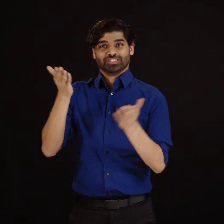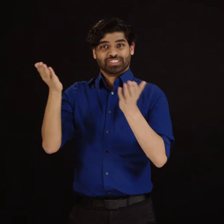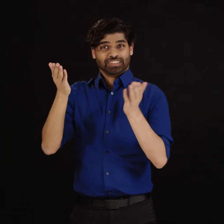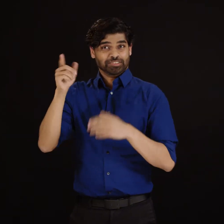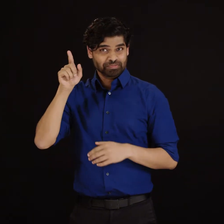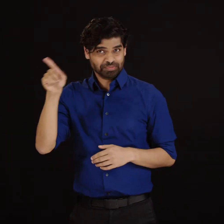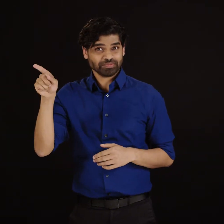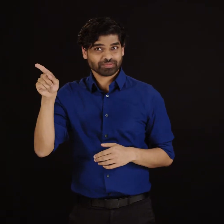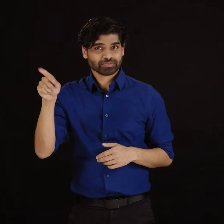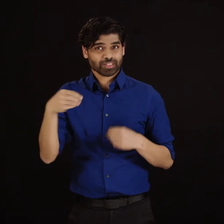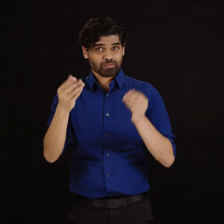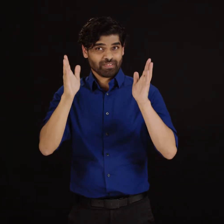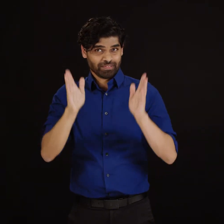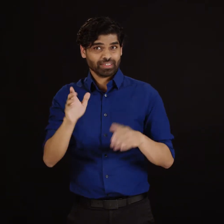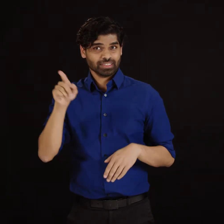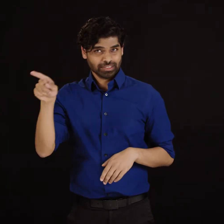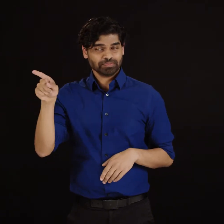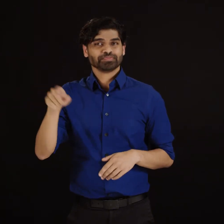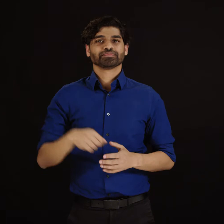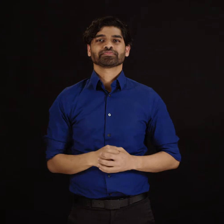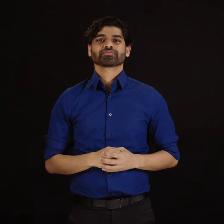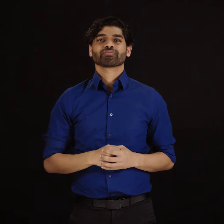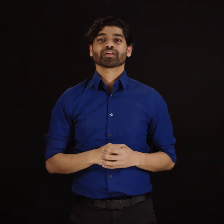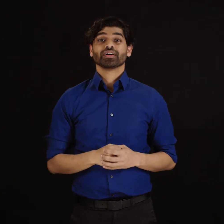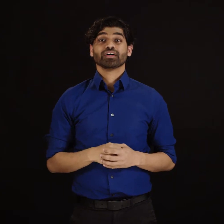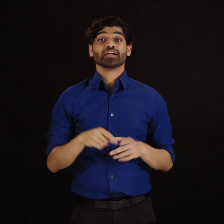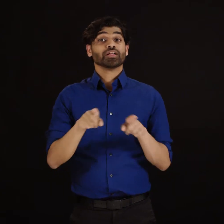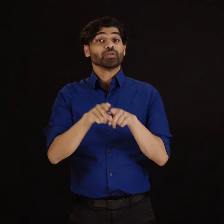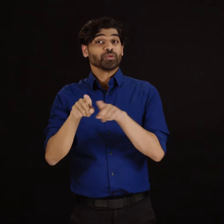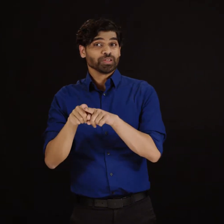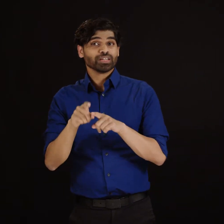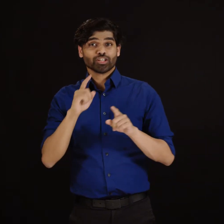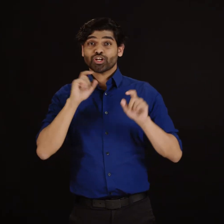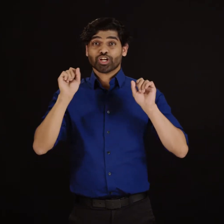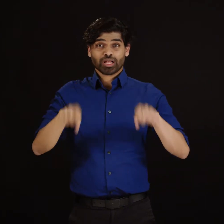access their services on-line, in-store, or via phone.